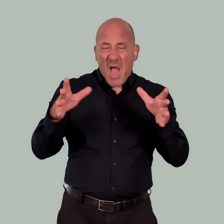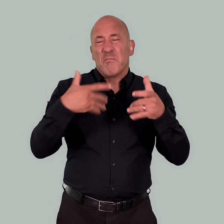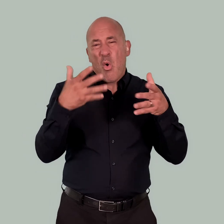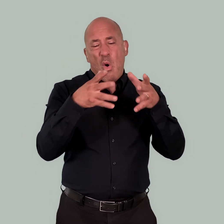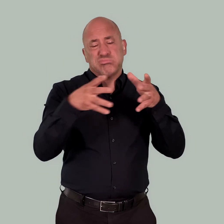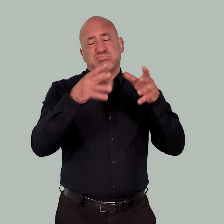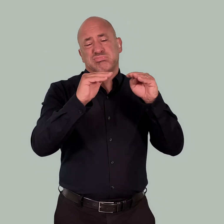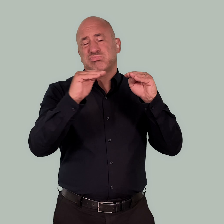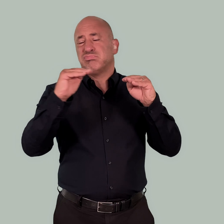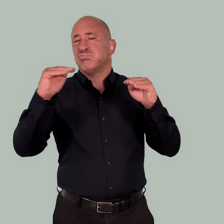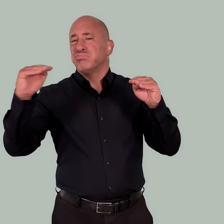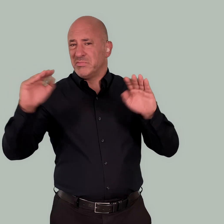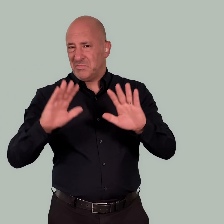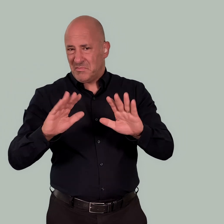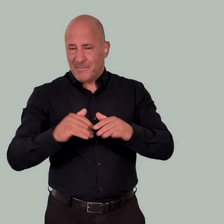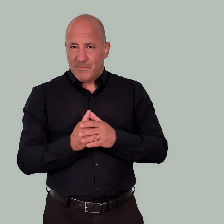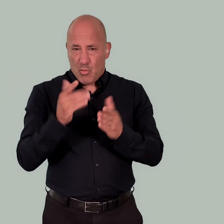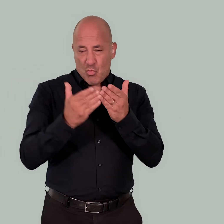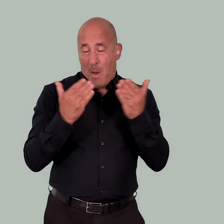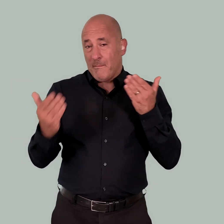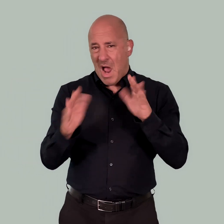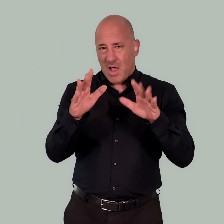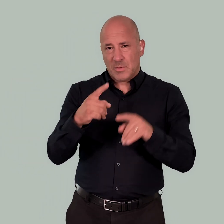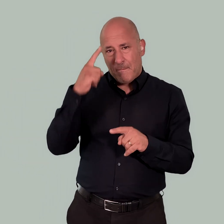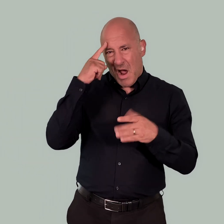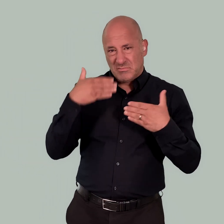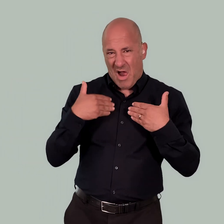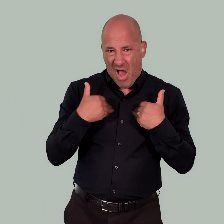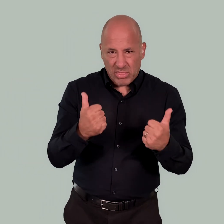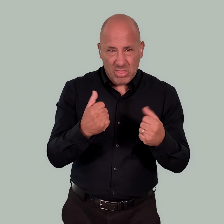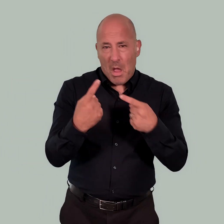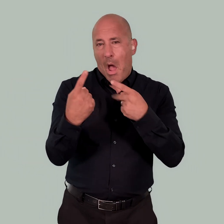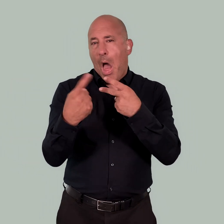but has remained broadly flat over time. In contrast, mental health conditions